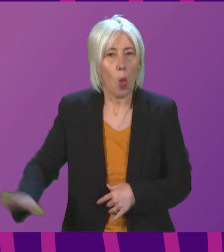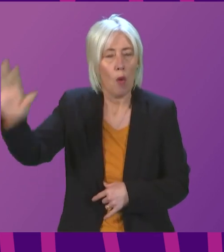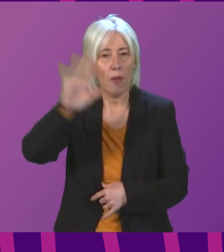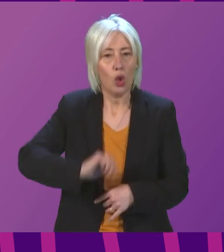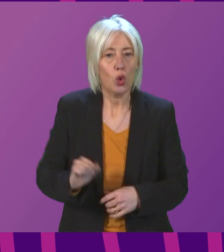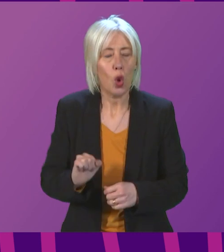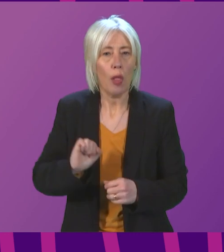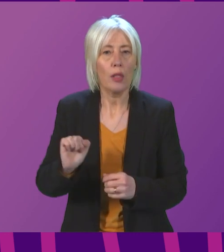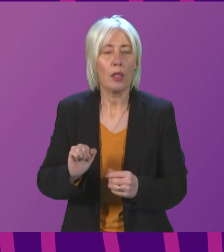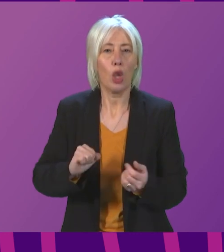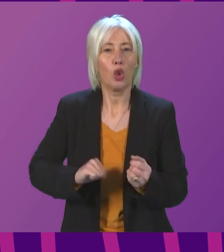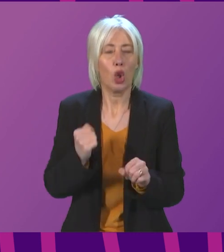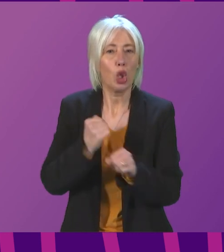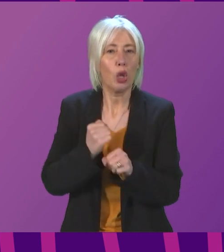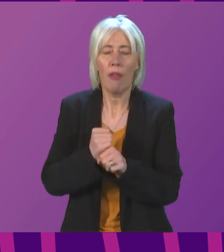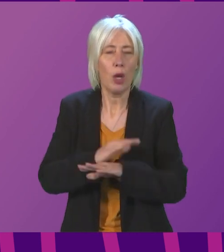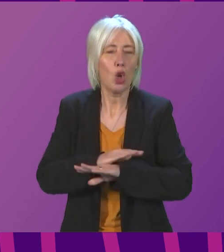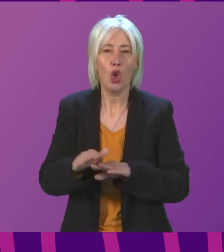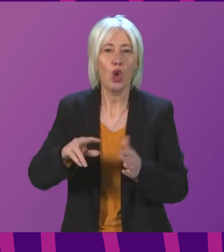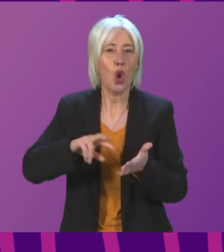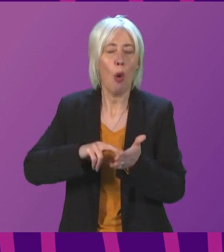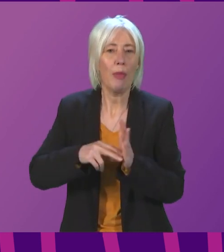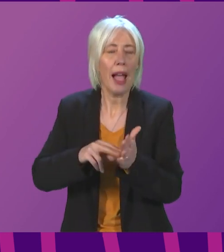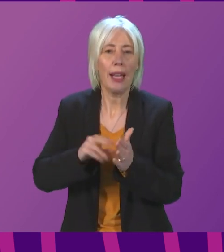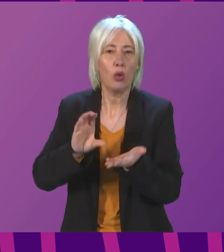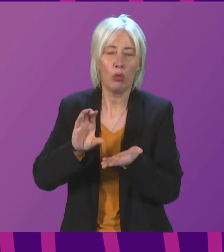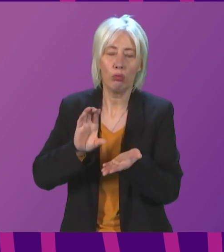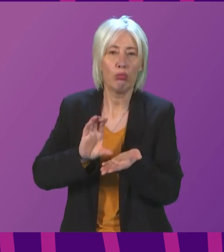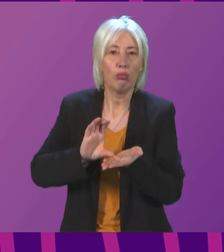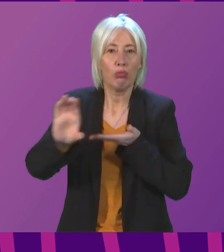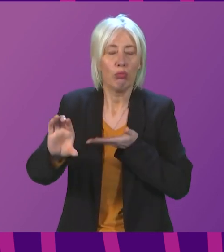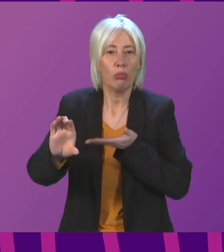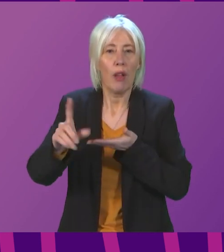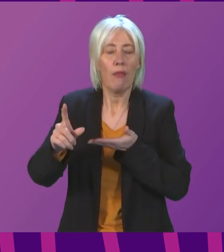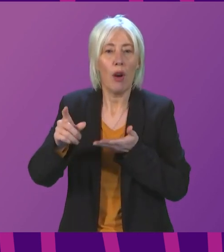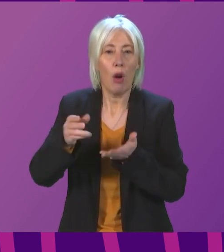the Scottish Government is not planning to compensate them for the upcoming rise in national